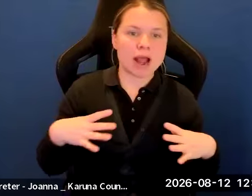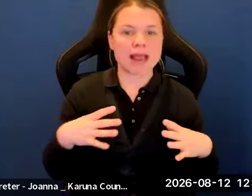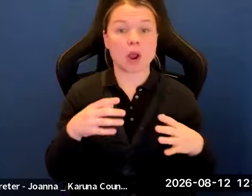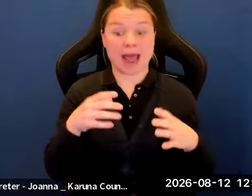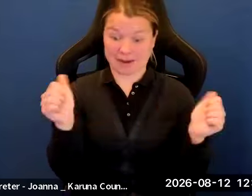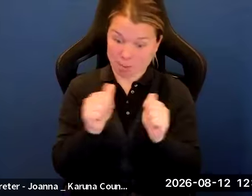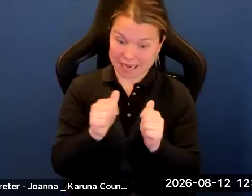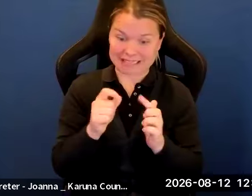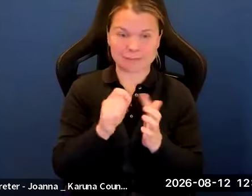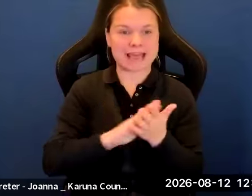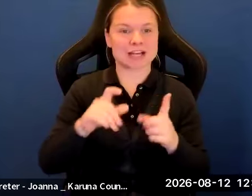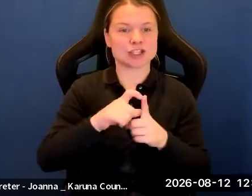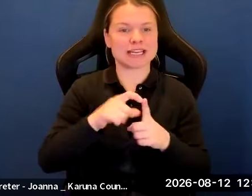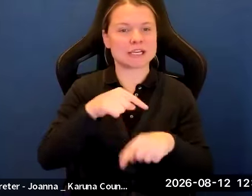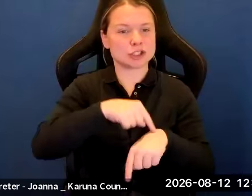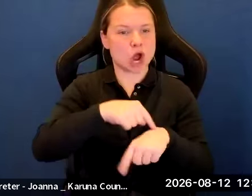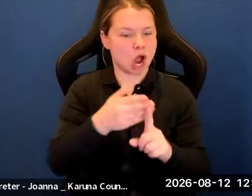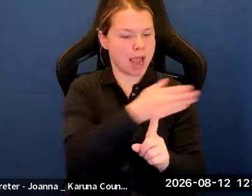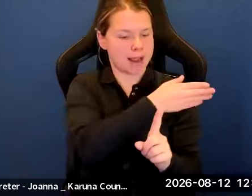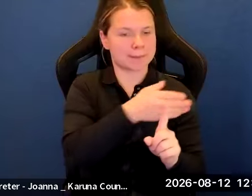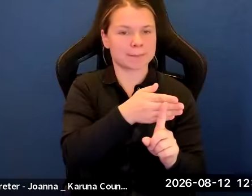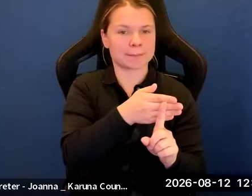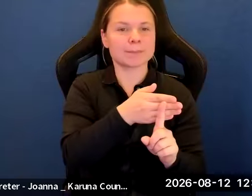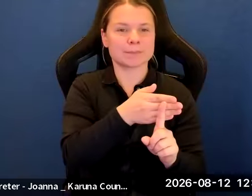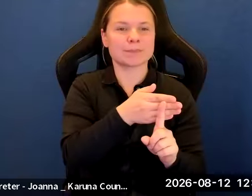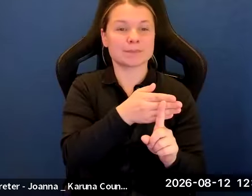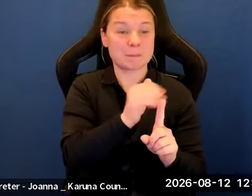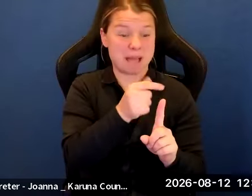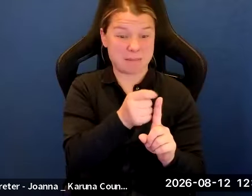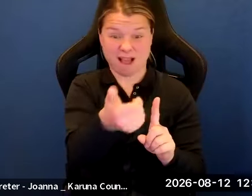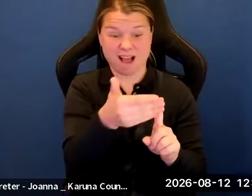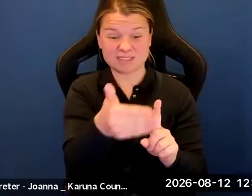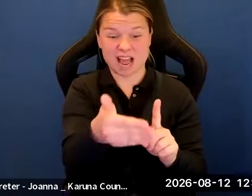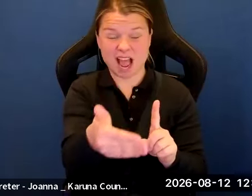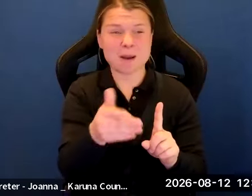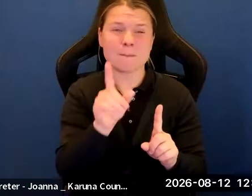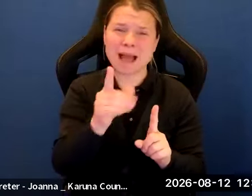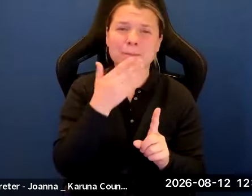further information around